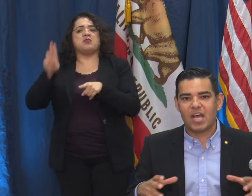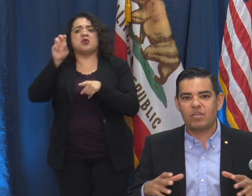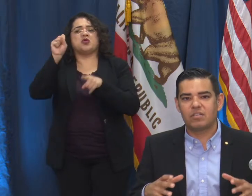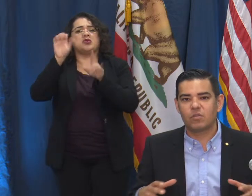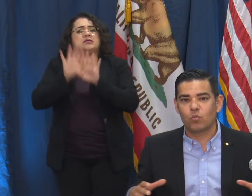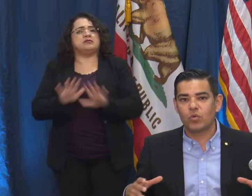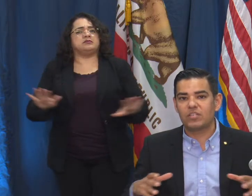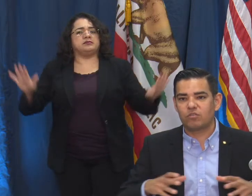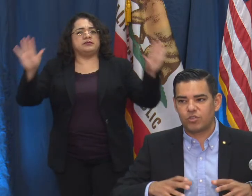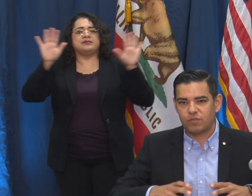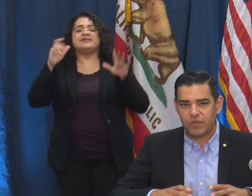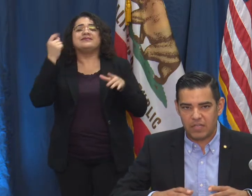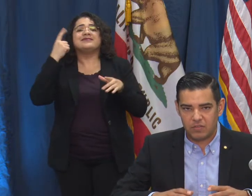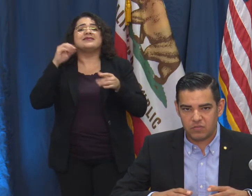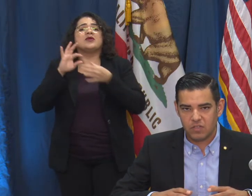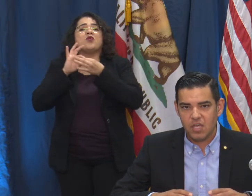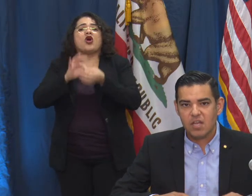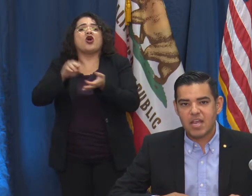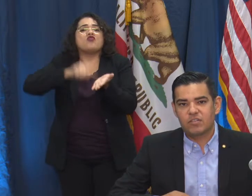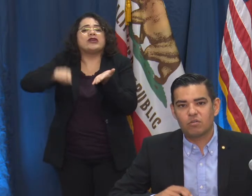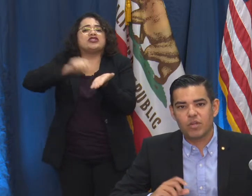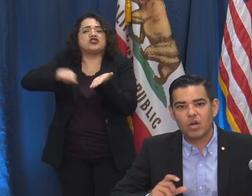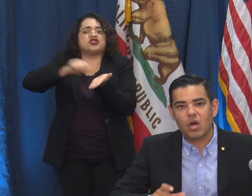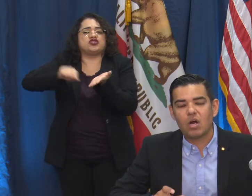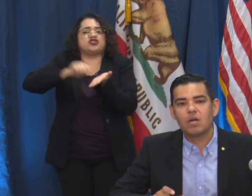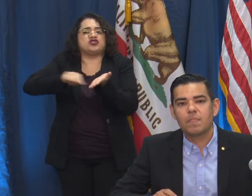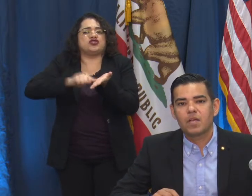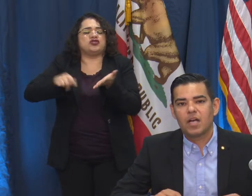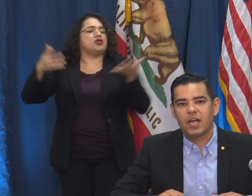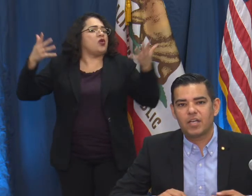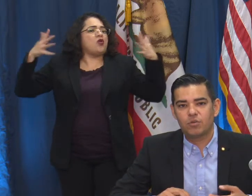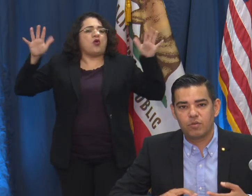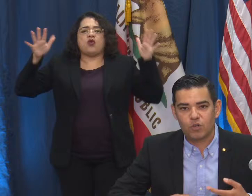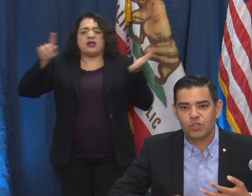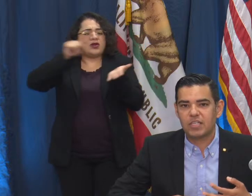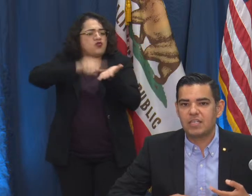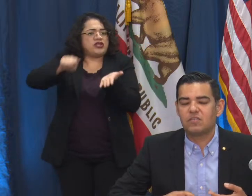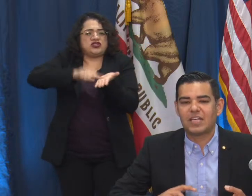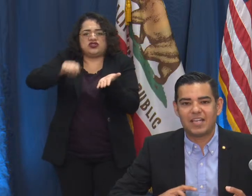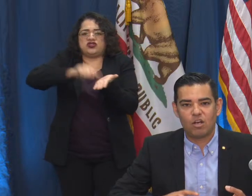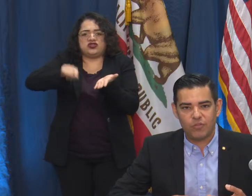now is in the research phase and so there are Universities and Health